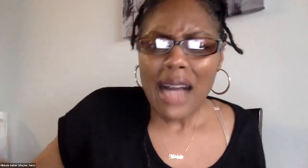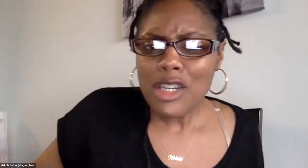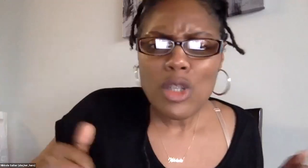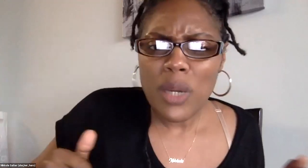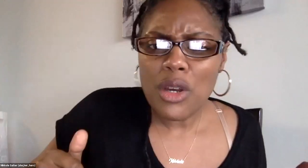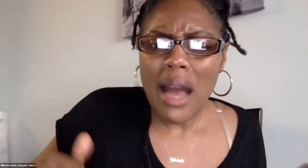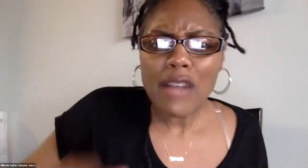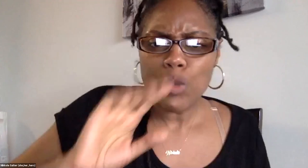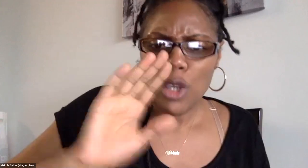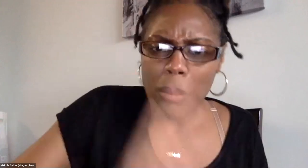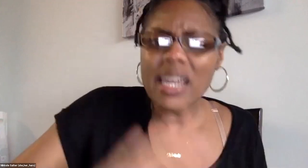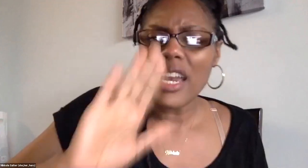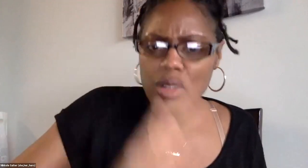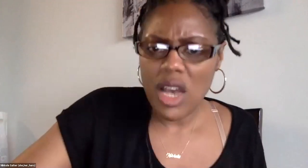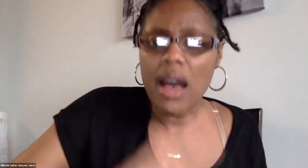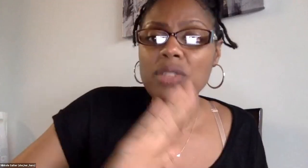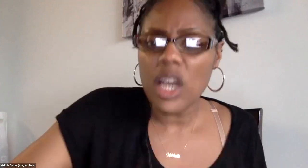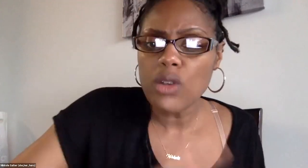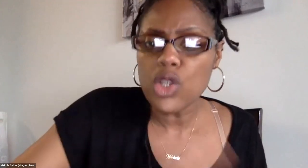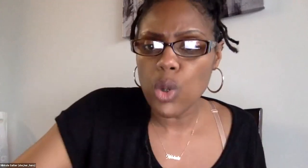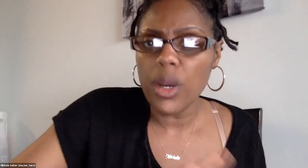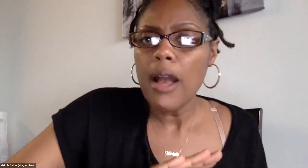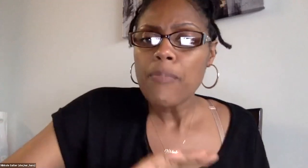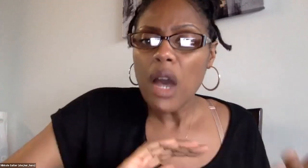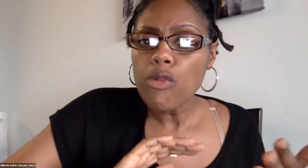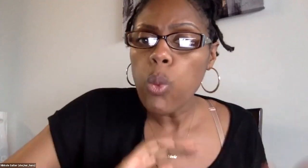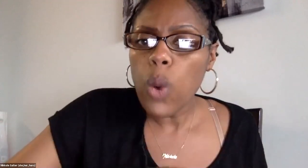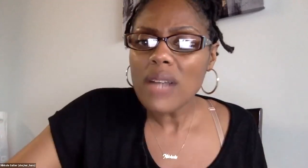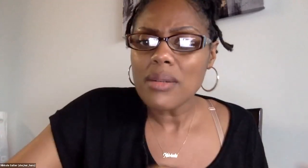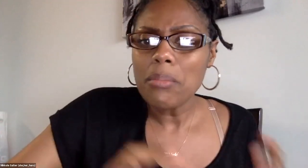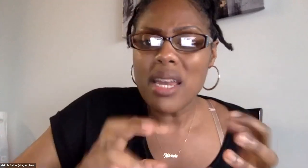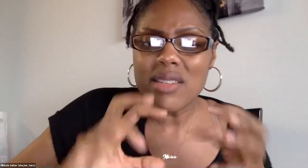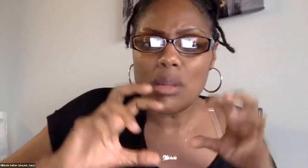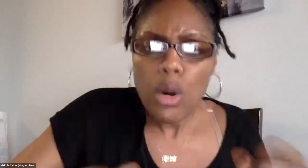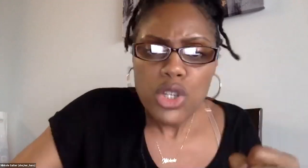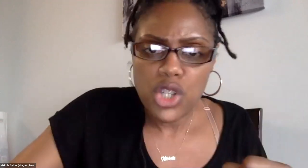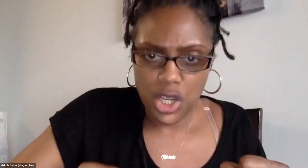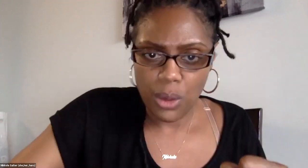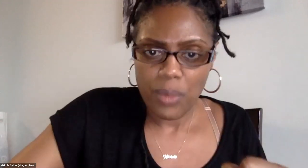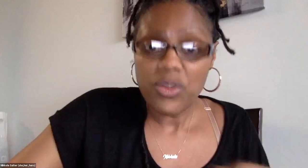How do you spend your, how you spend your money and your time tells the story of what means the most to you,